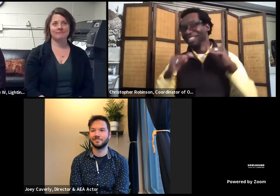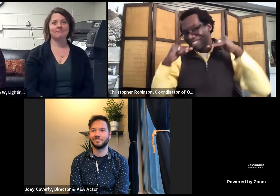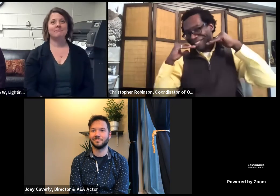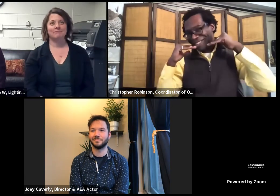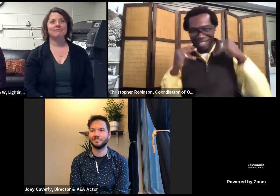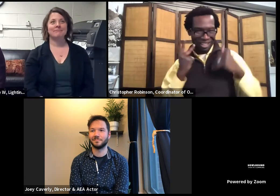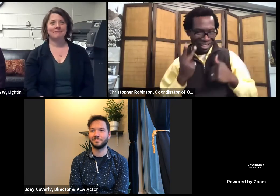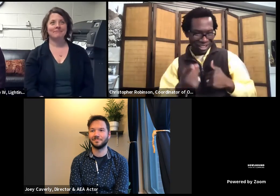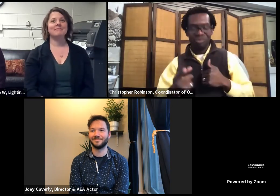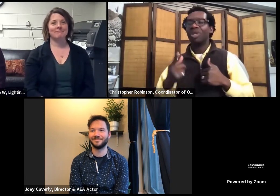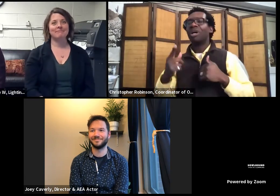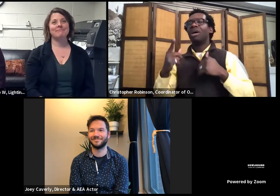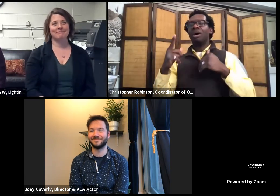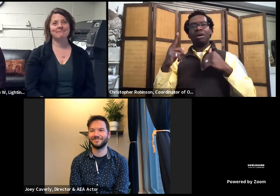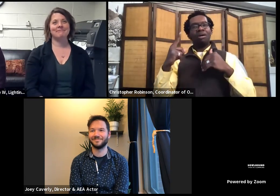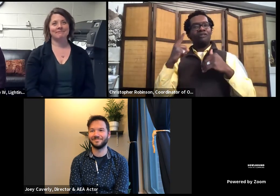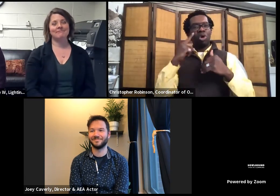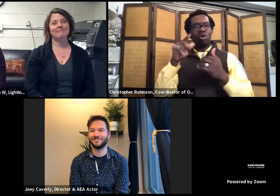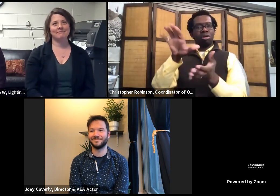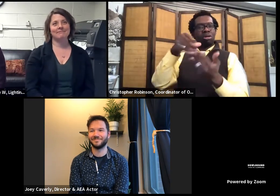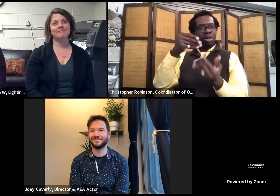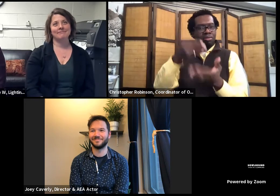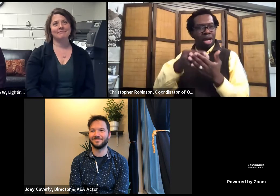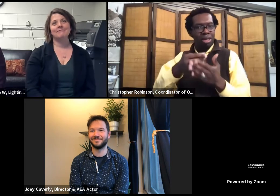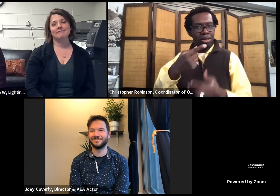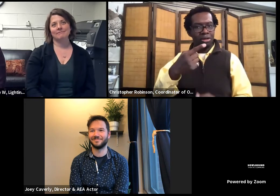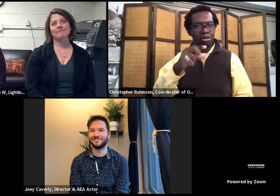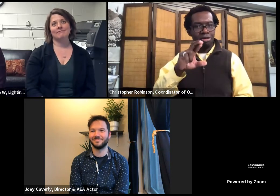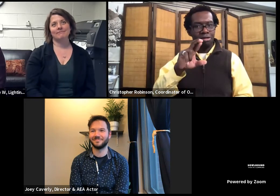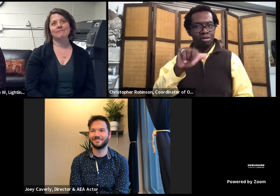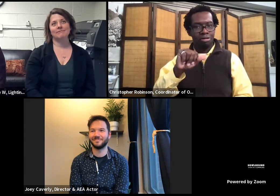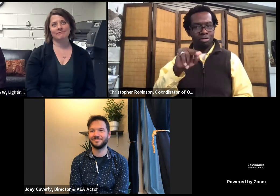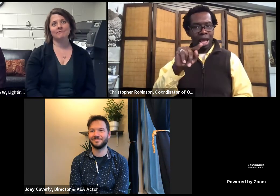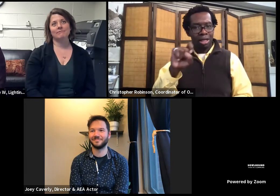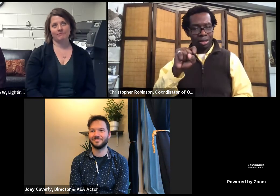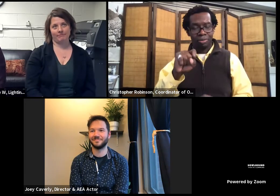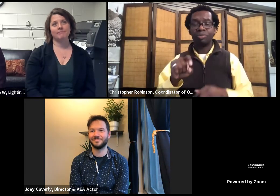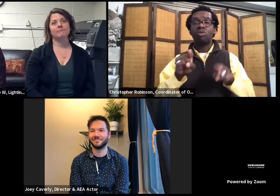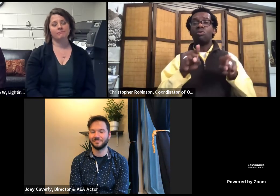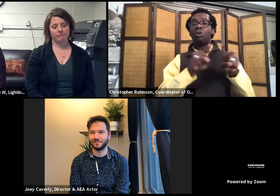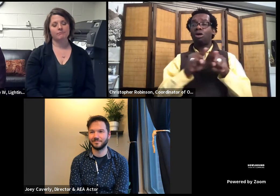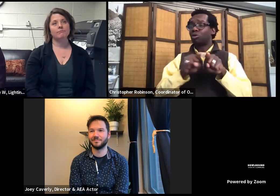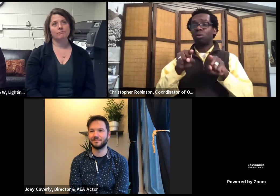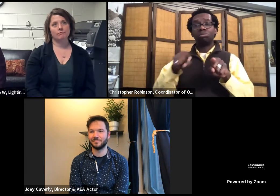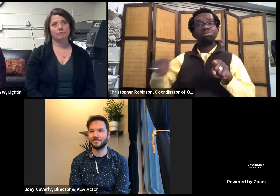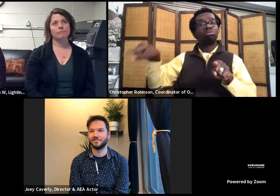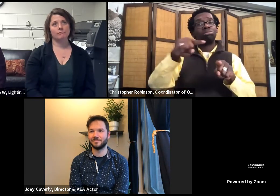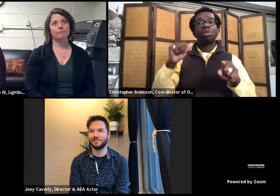add a little PR thing to help market, and get better money.